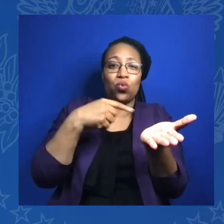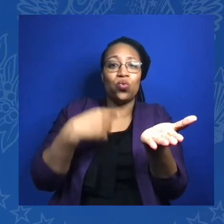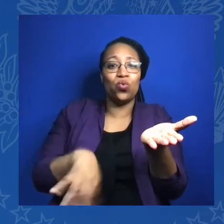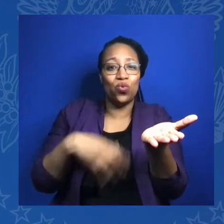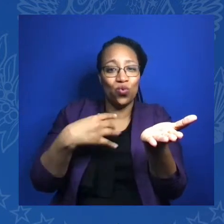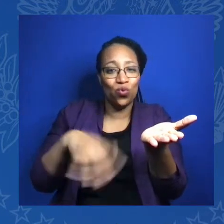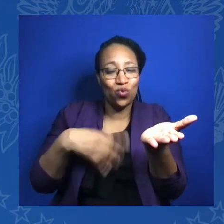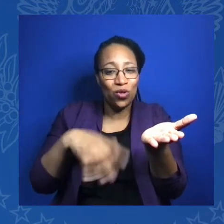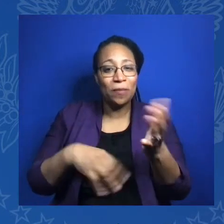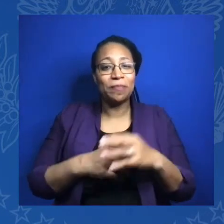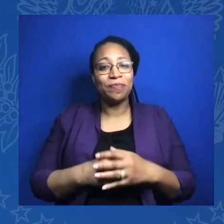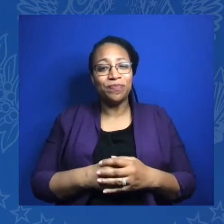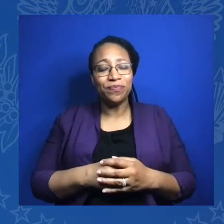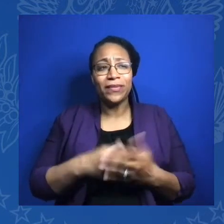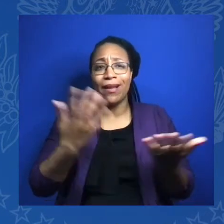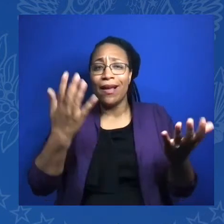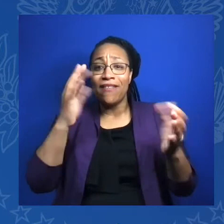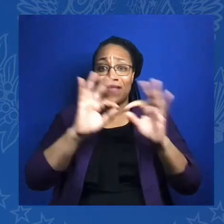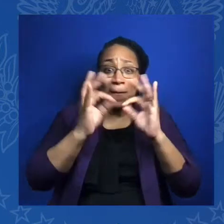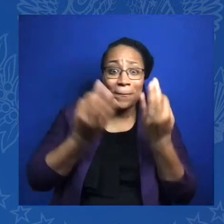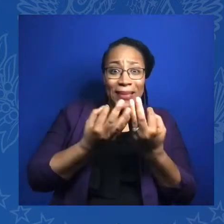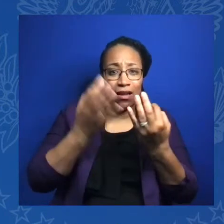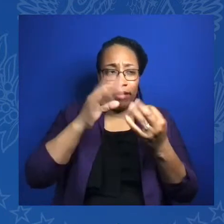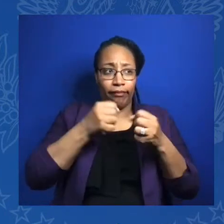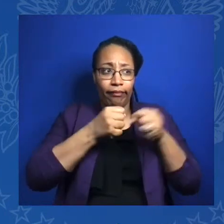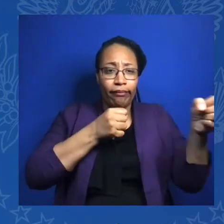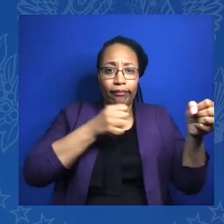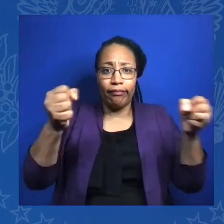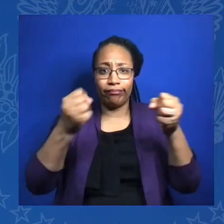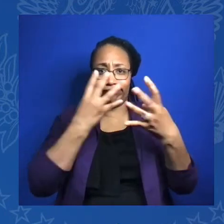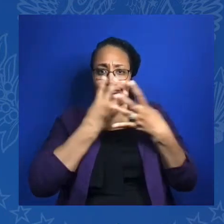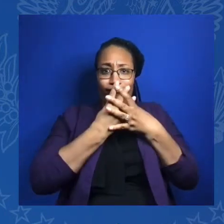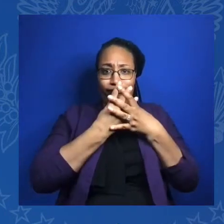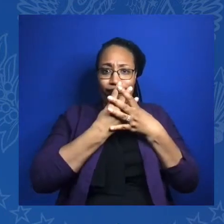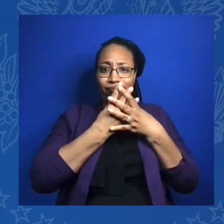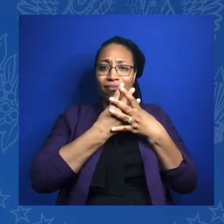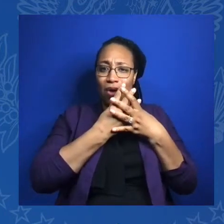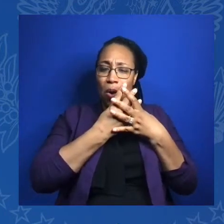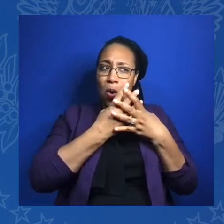In an interview, his mom Ella said,